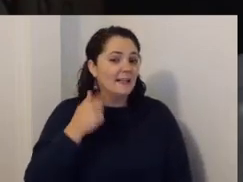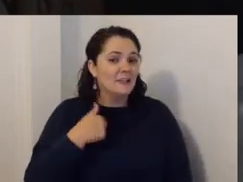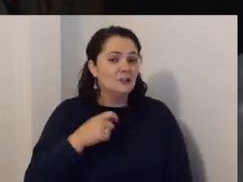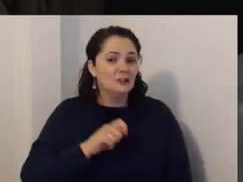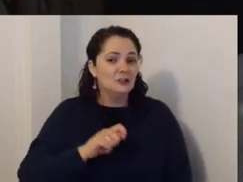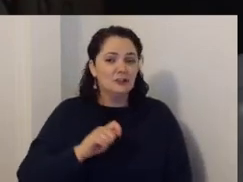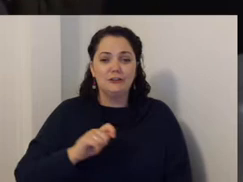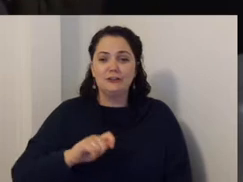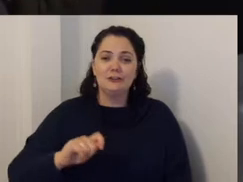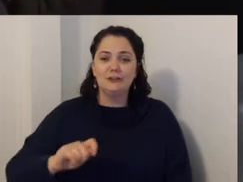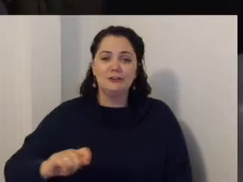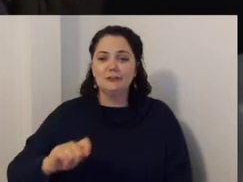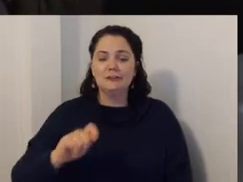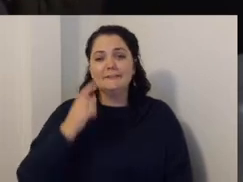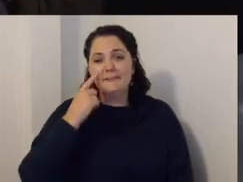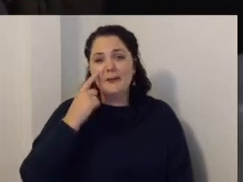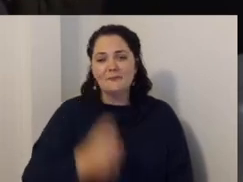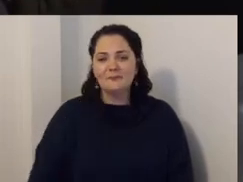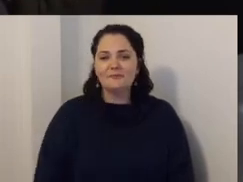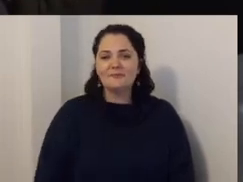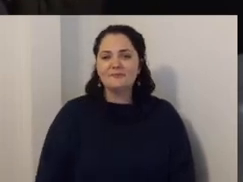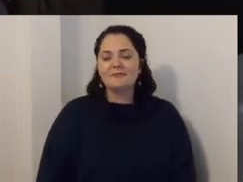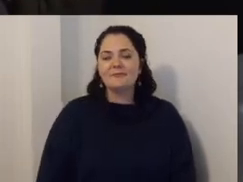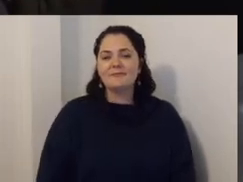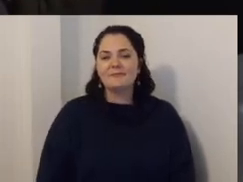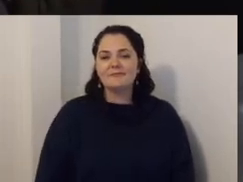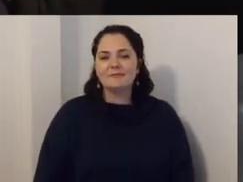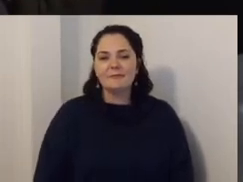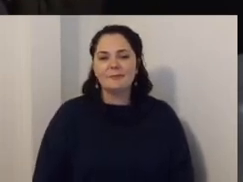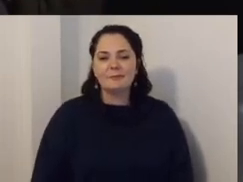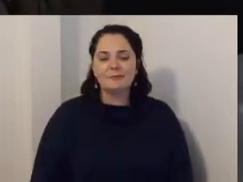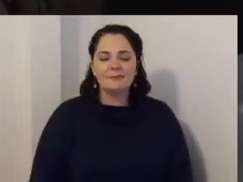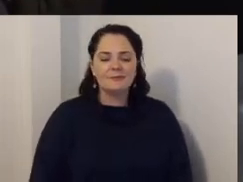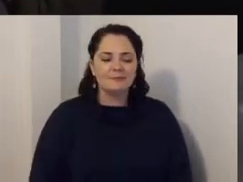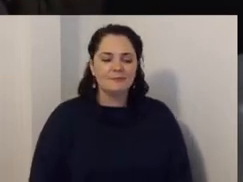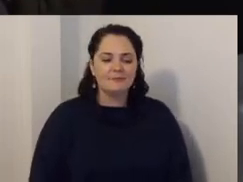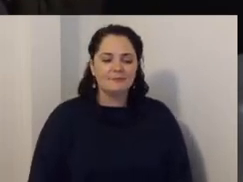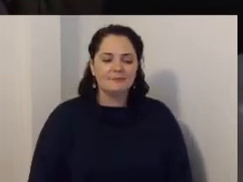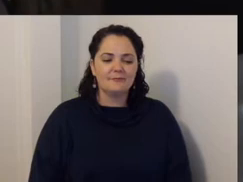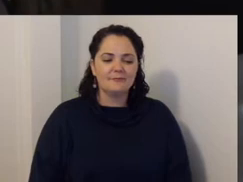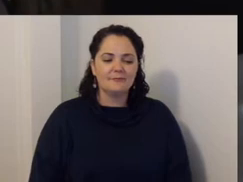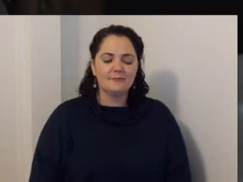here and I'm gonna just do a little bit of of Atticus's upper body and I'm really laying in